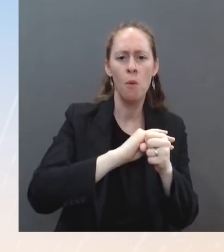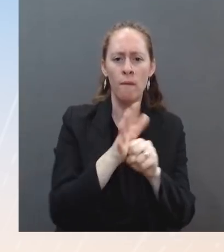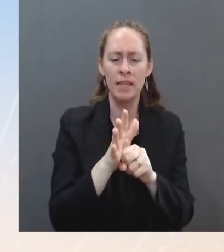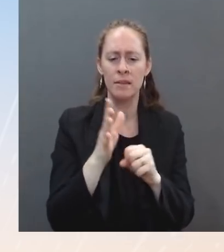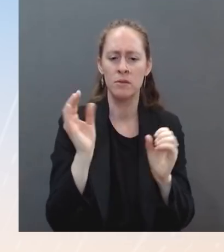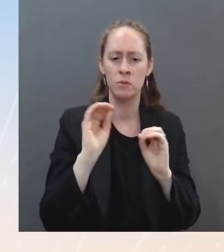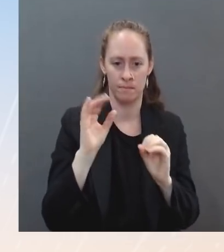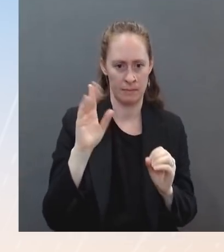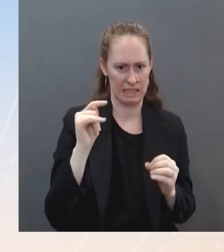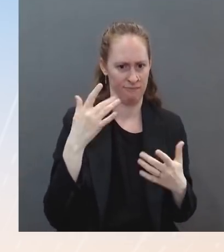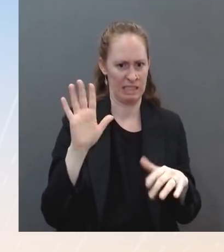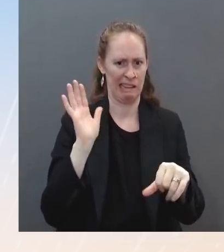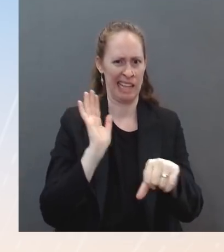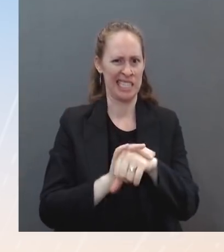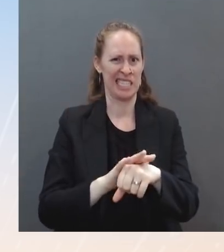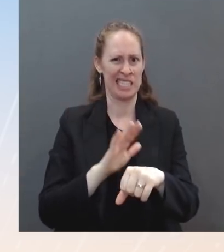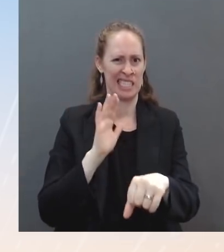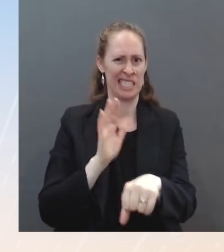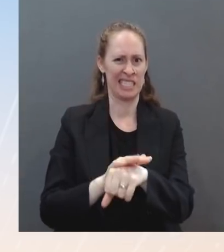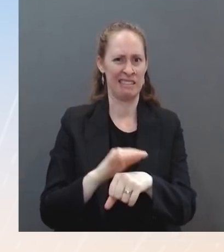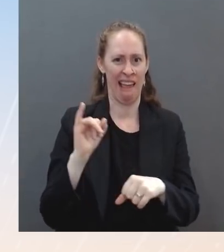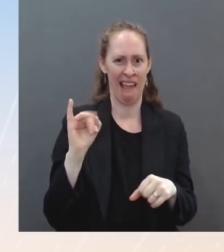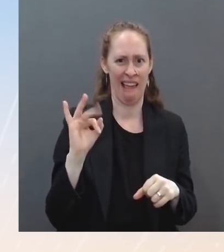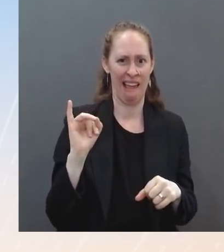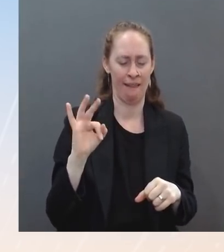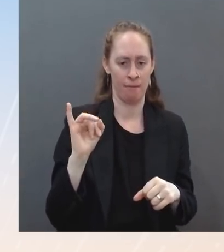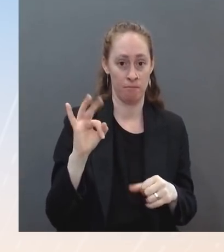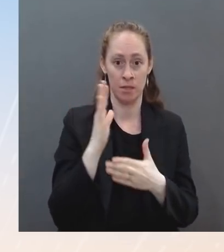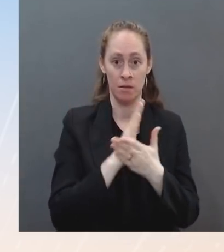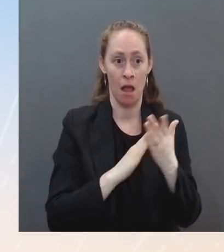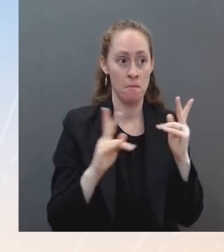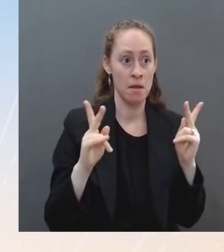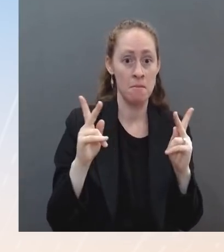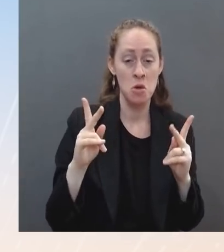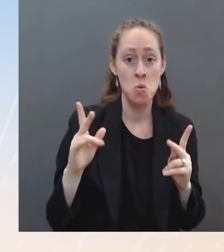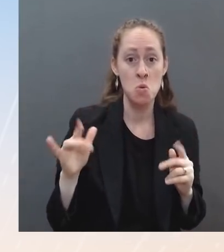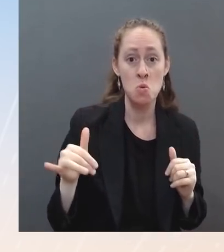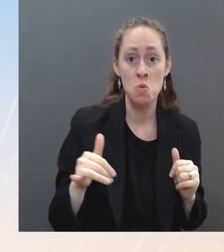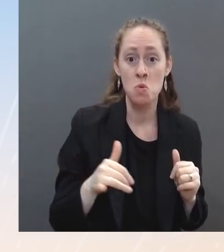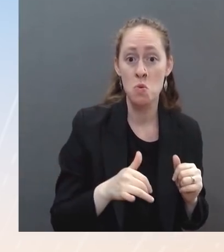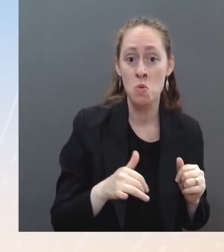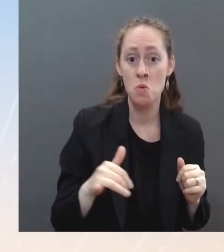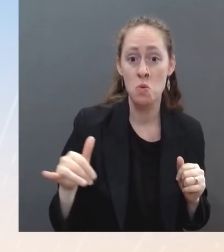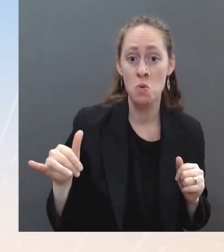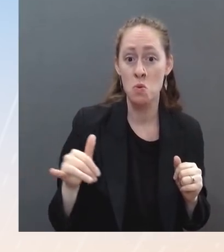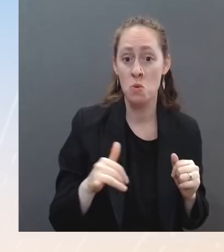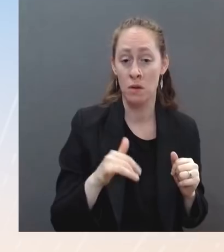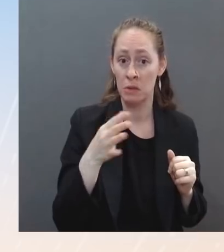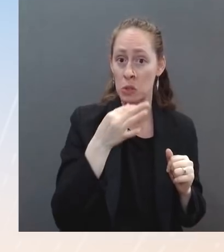say they're getting close to, what would the administration then be able to cover? That long list the President went through yesterday